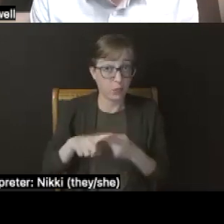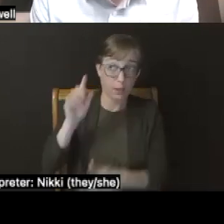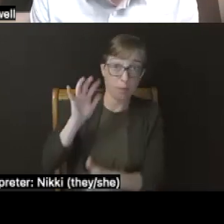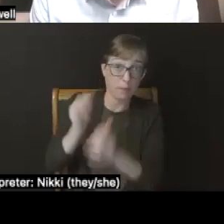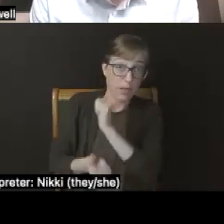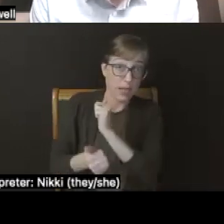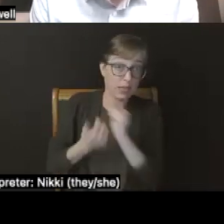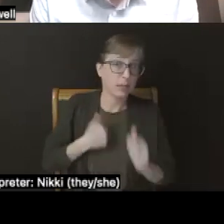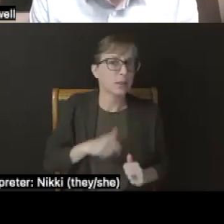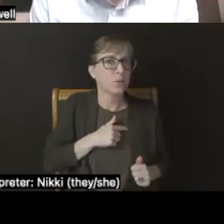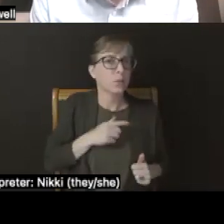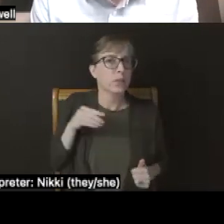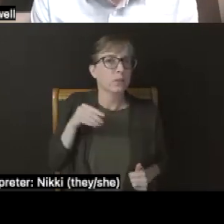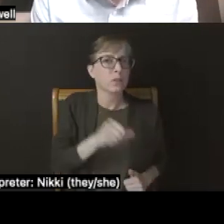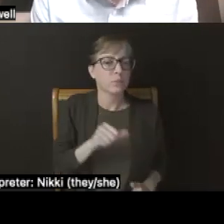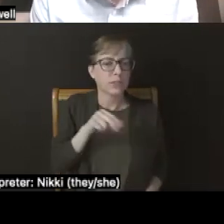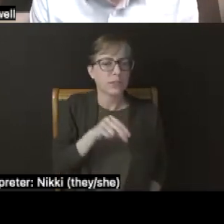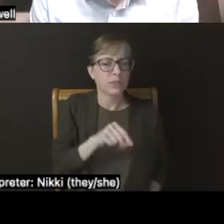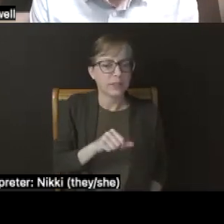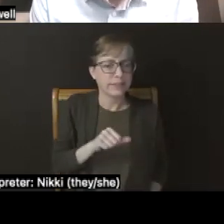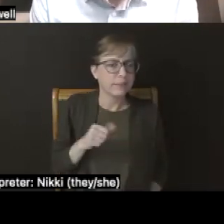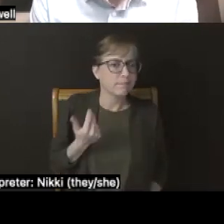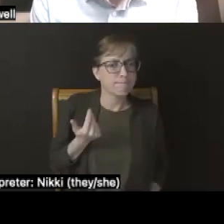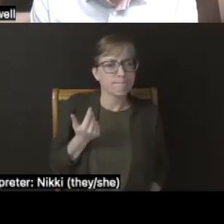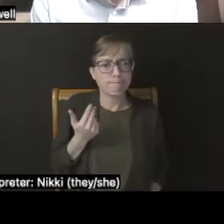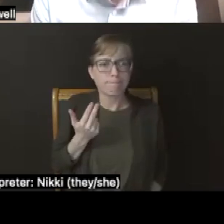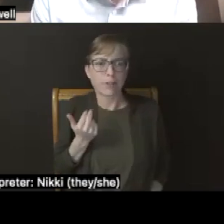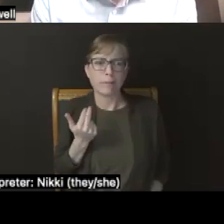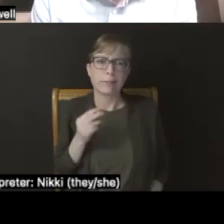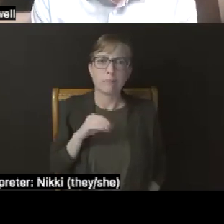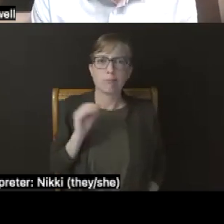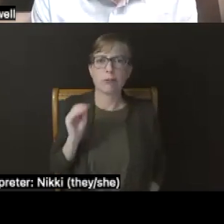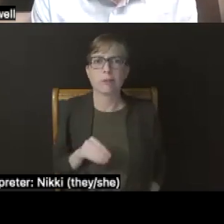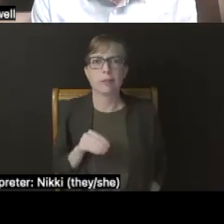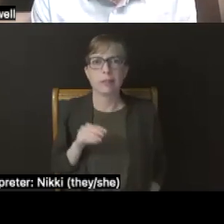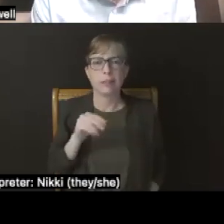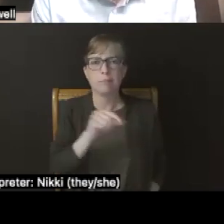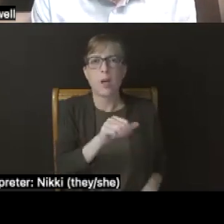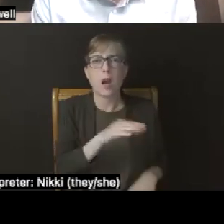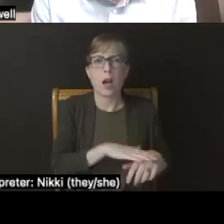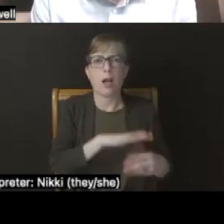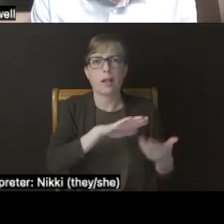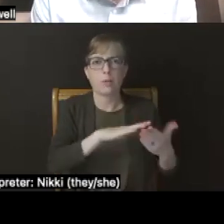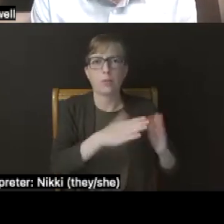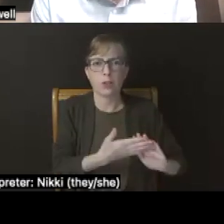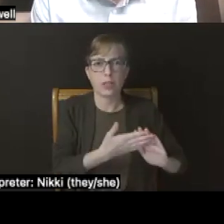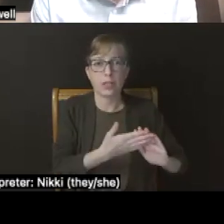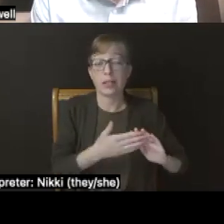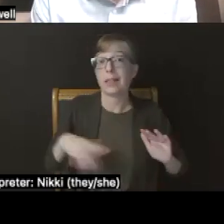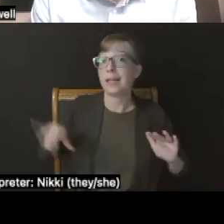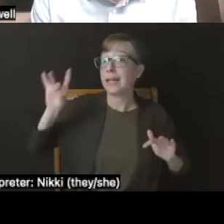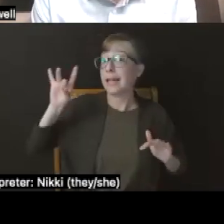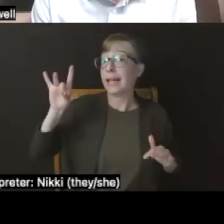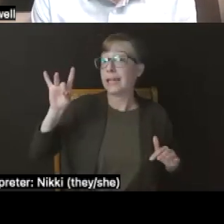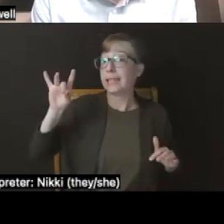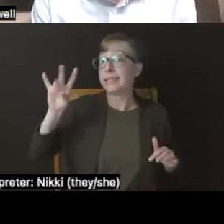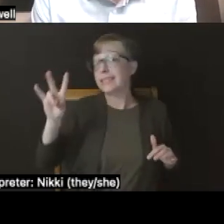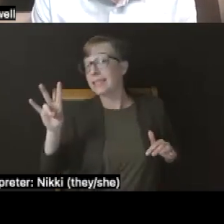LTSS spending on the community, 87% was going to institutions.